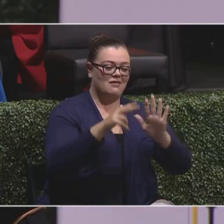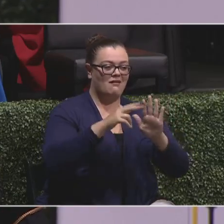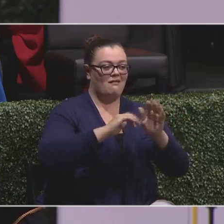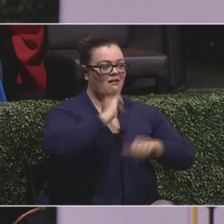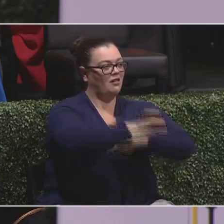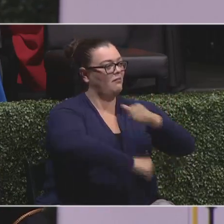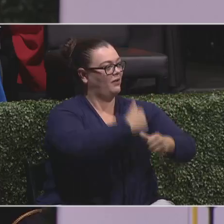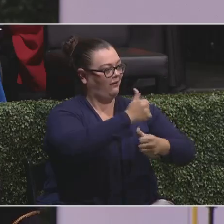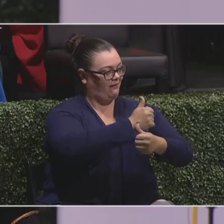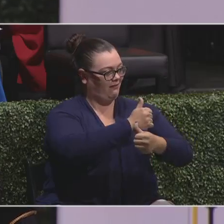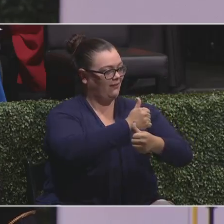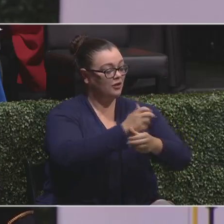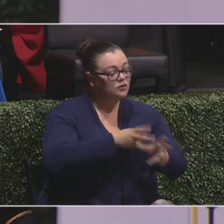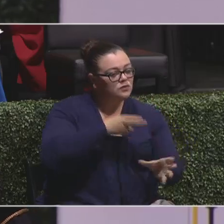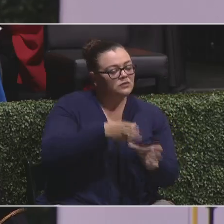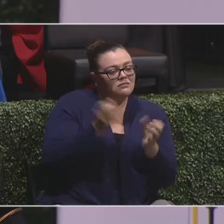THAT MEANS CERTAINLY THAT THE FUTURE IS BRIGHT FOR ALL OF YOU.